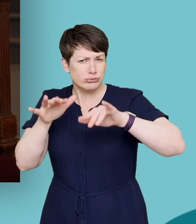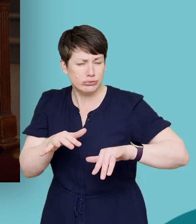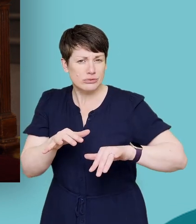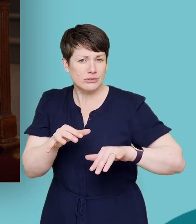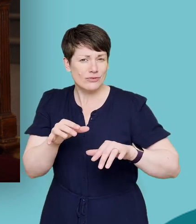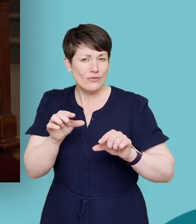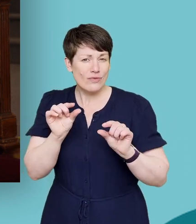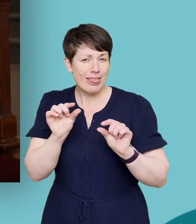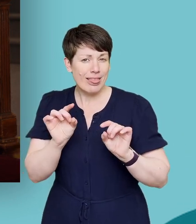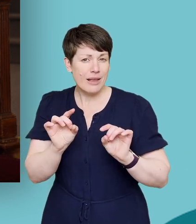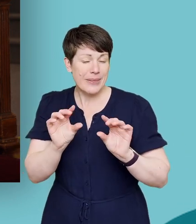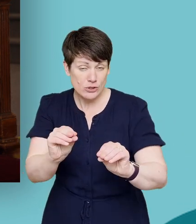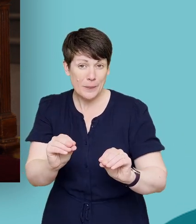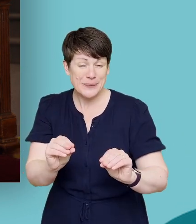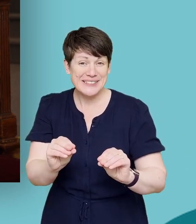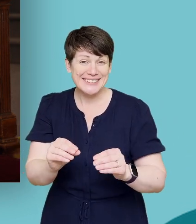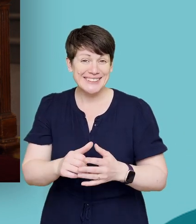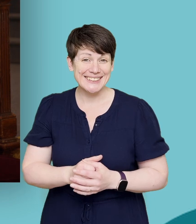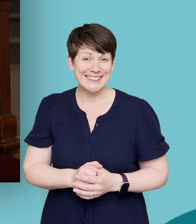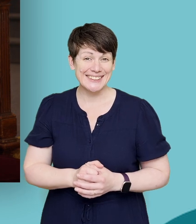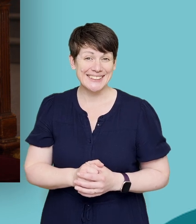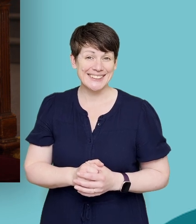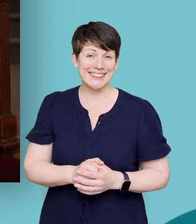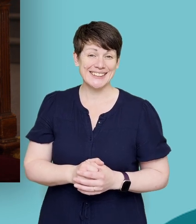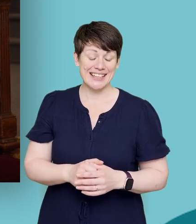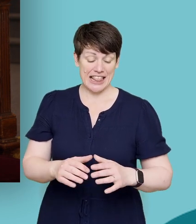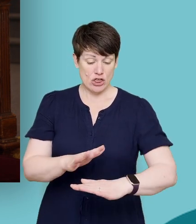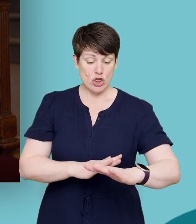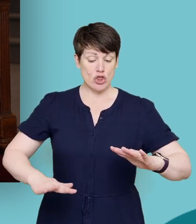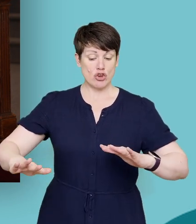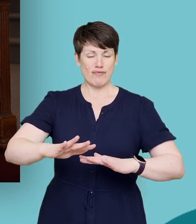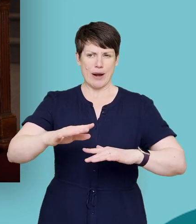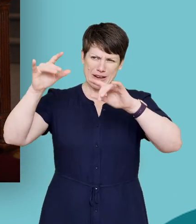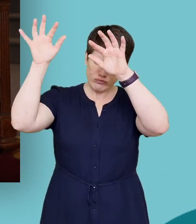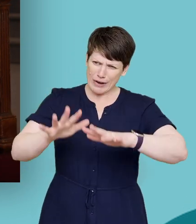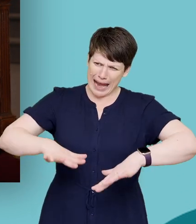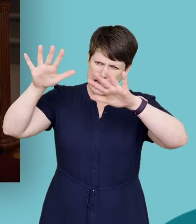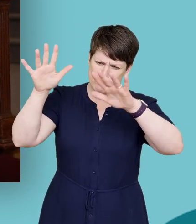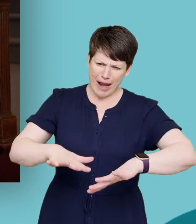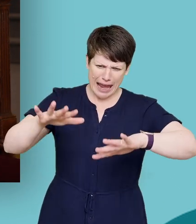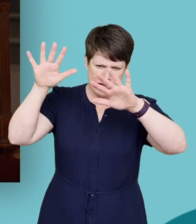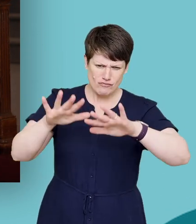And there comes a time when the saturated ground will receive that rain in a